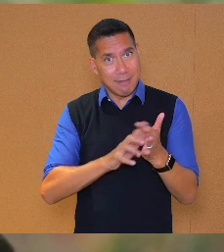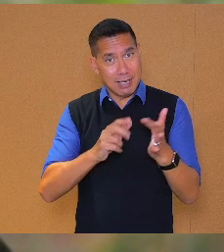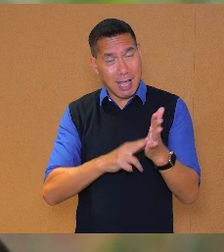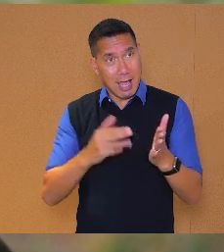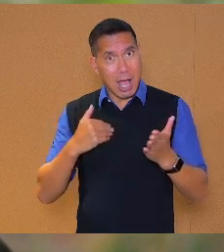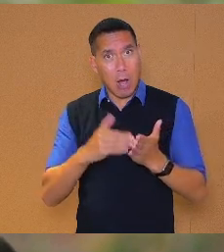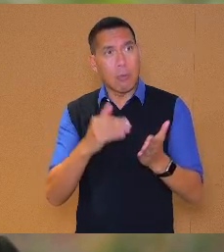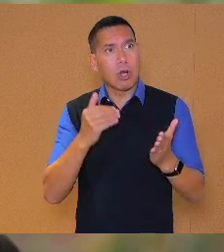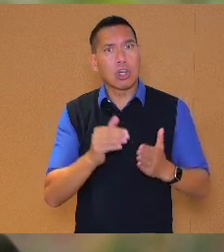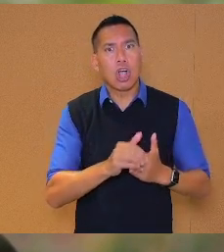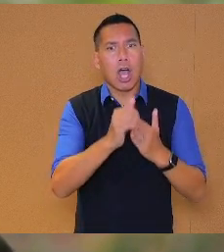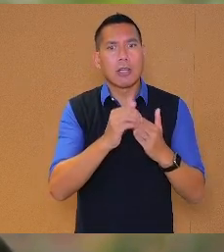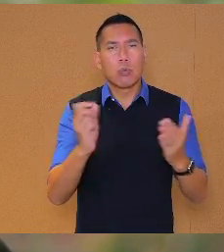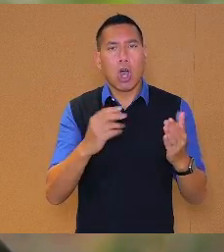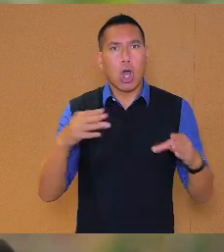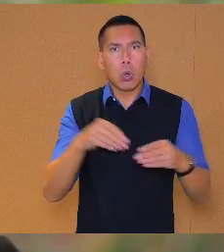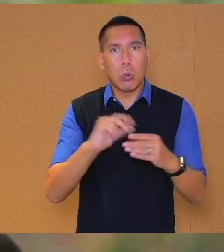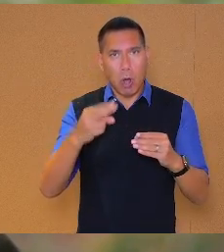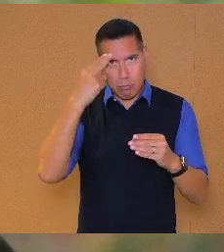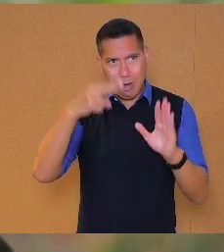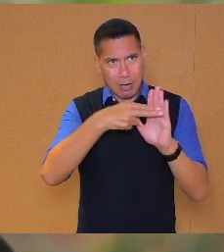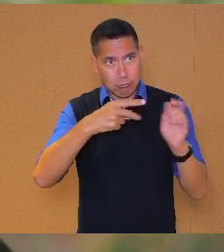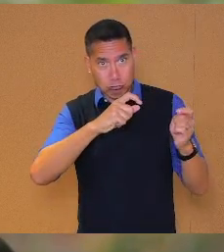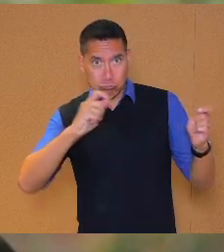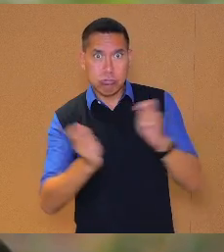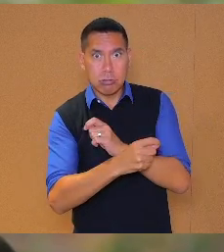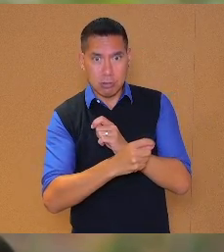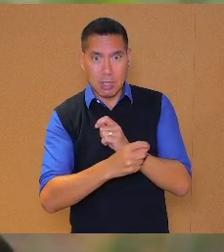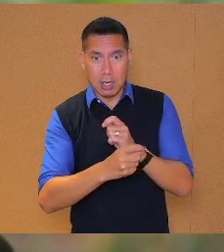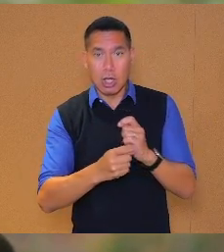VicHealth brand and marketing initiatives including the brand rejuvenation strategy, which is reflected in the new visual